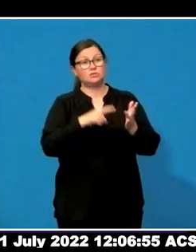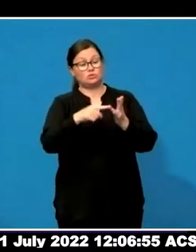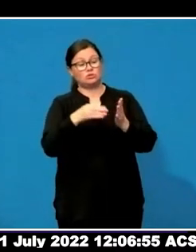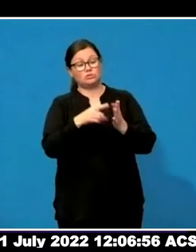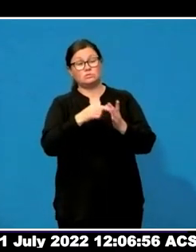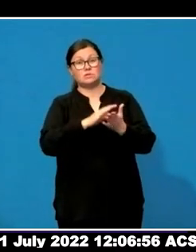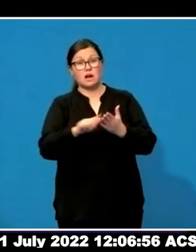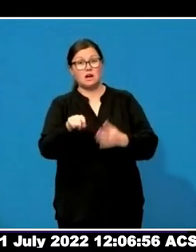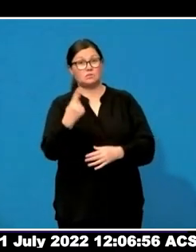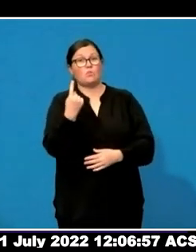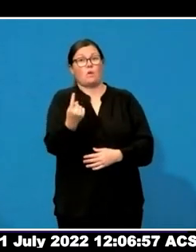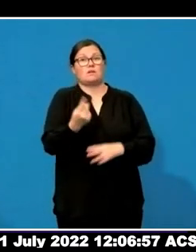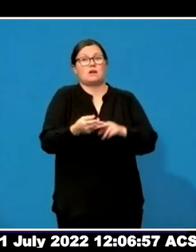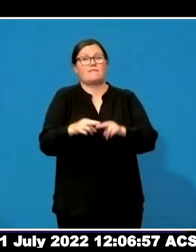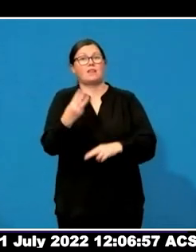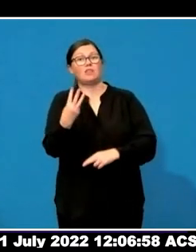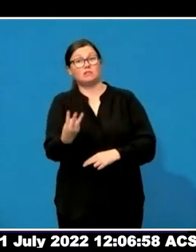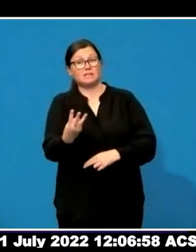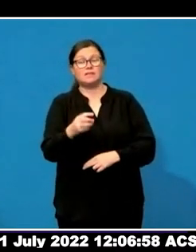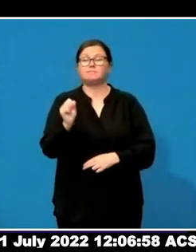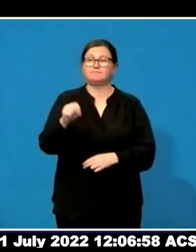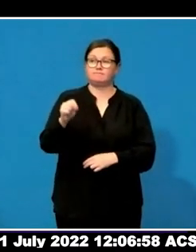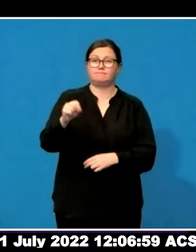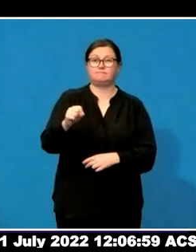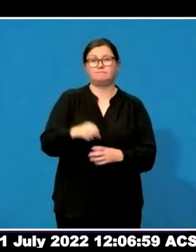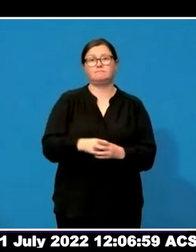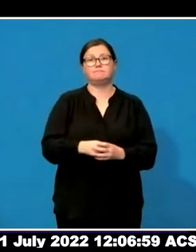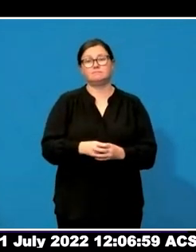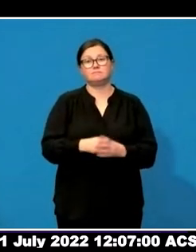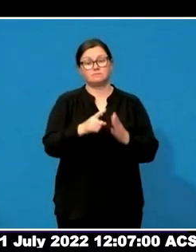Yeah. MS TARRAGO: And Joziah lives with a disability?